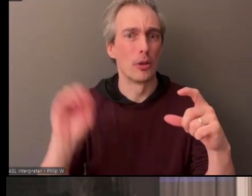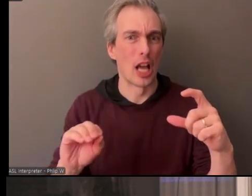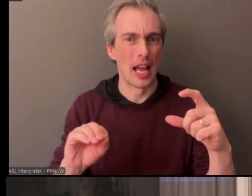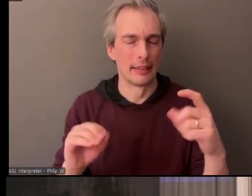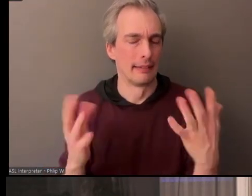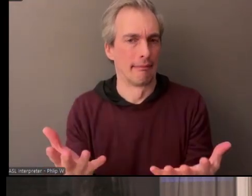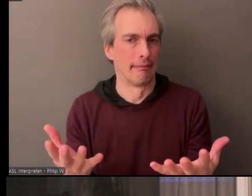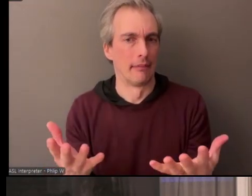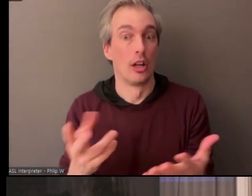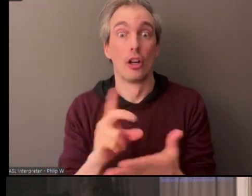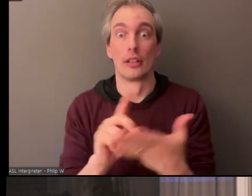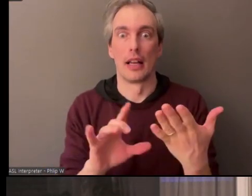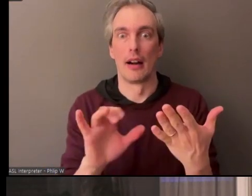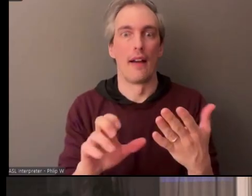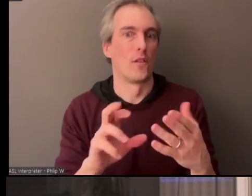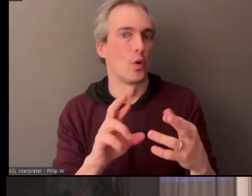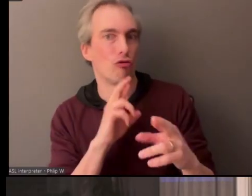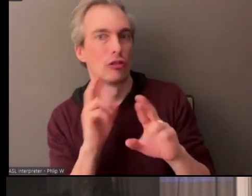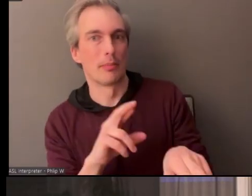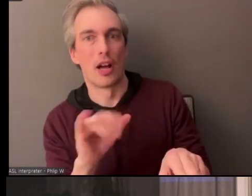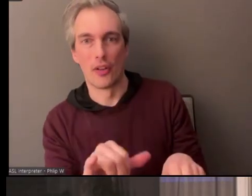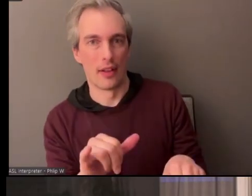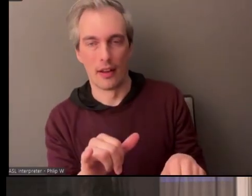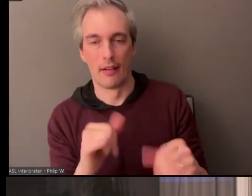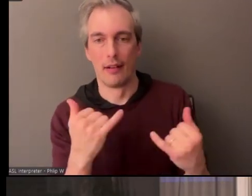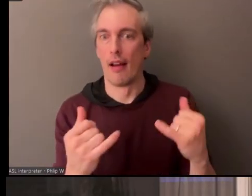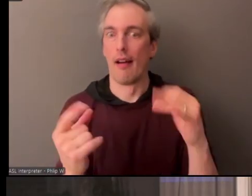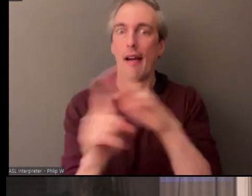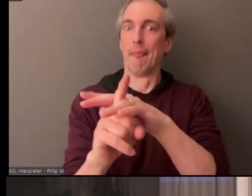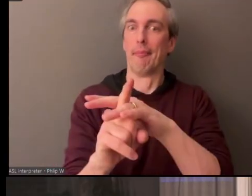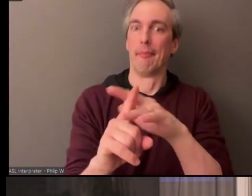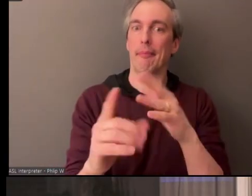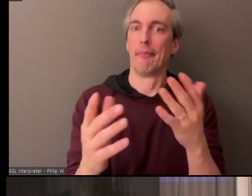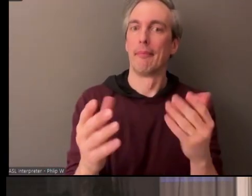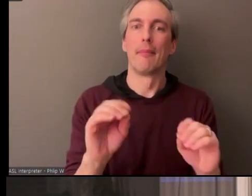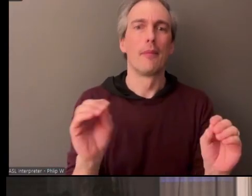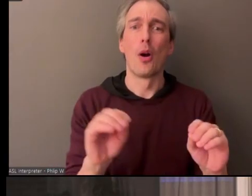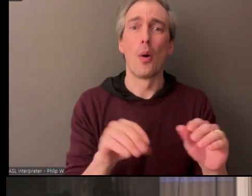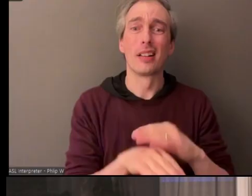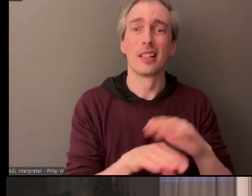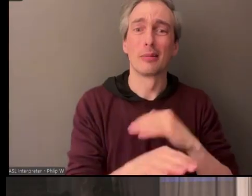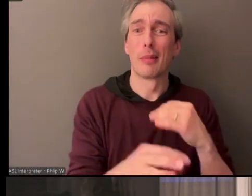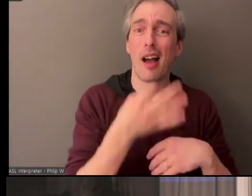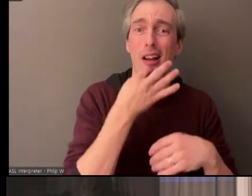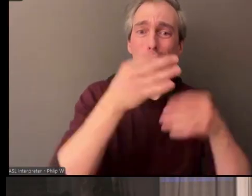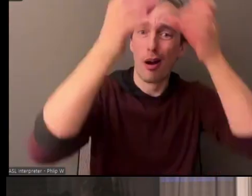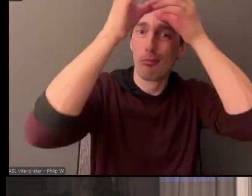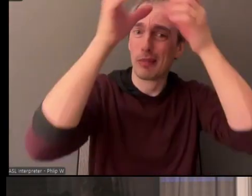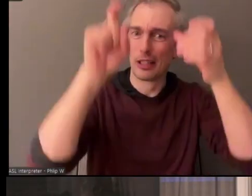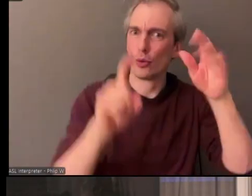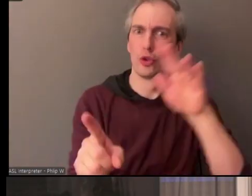And again... No accessibility expert had to be there for that. It occurs as a natural result of the designer and the